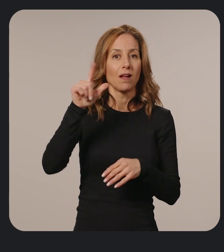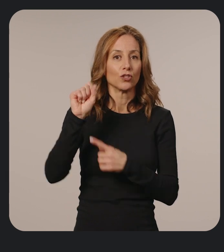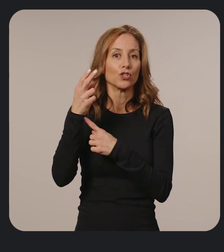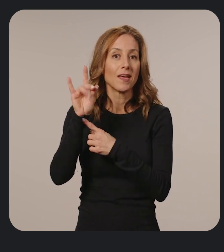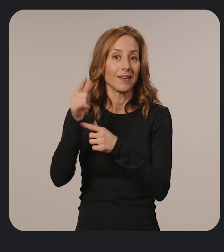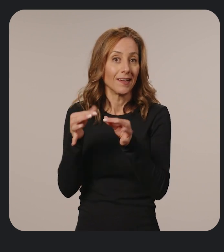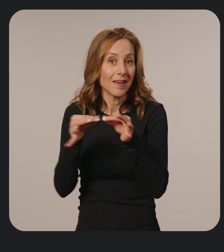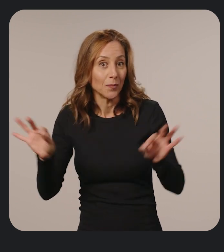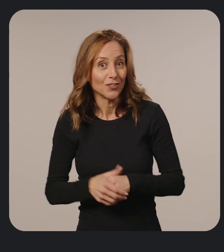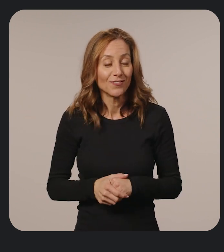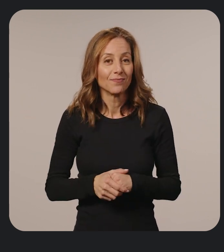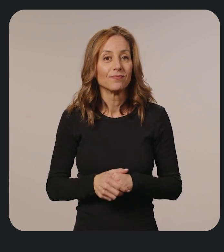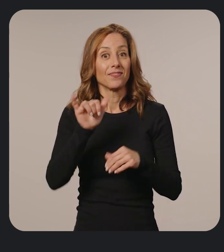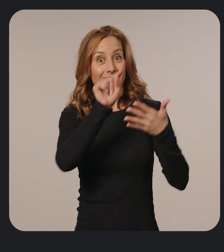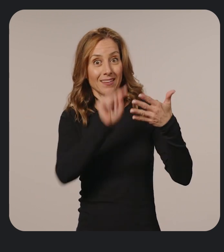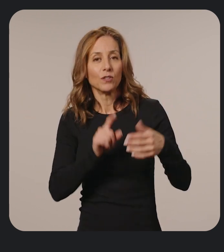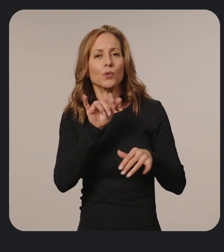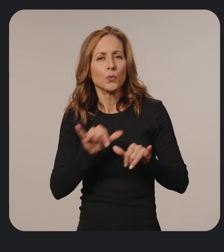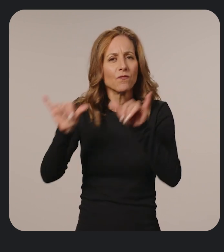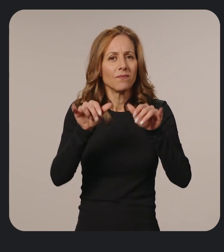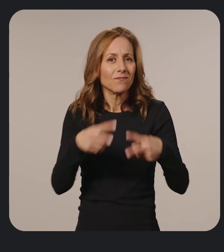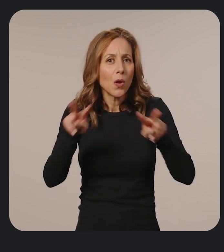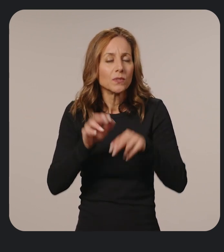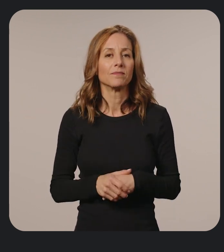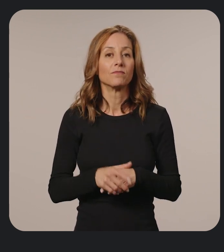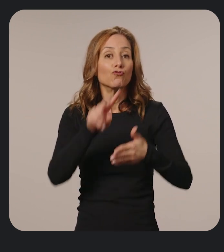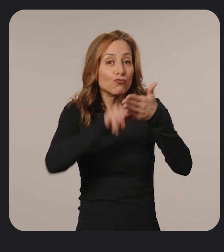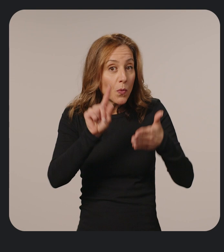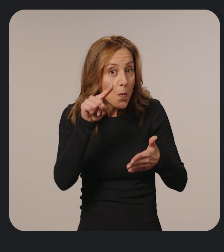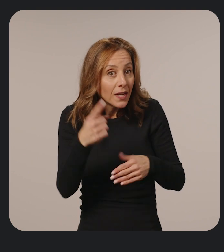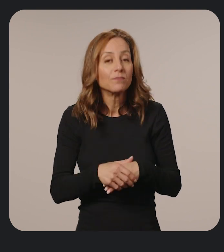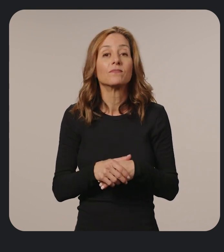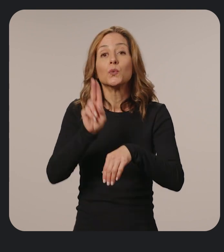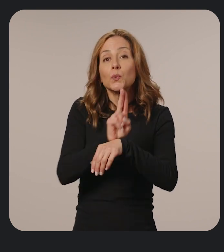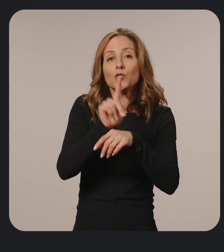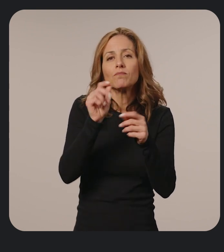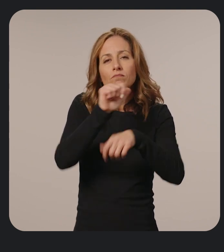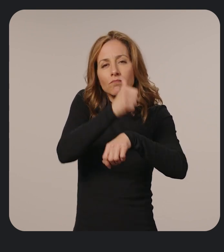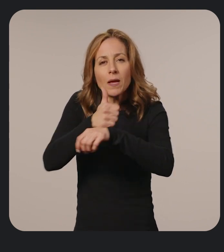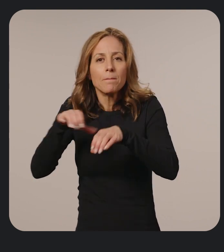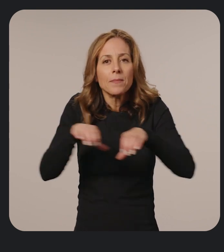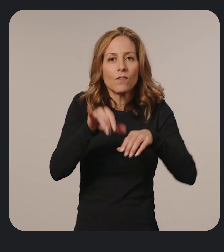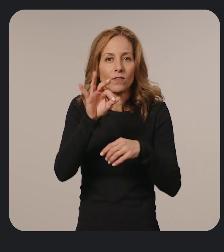shading language. And these are the uniform values. They're read-only and used to configure the behavior